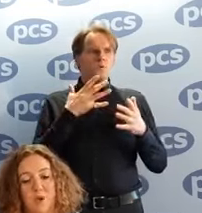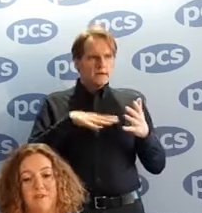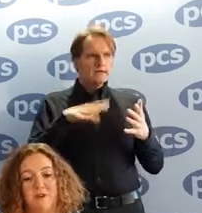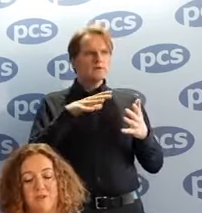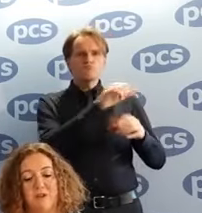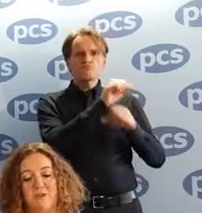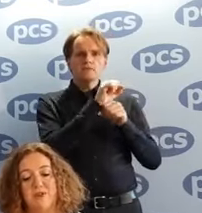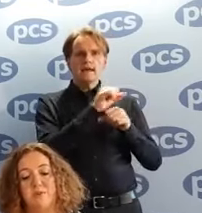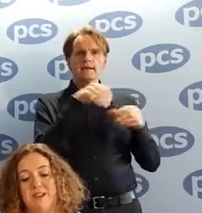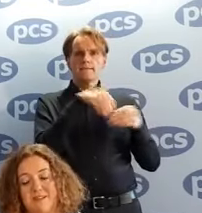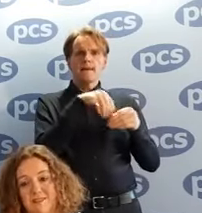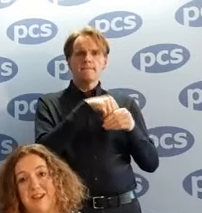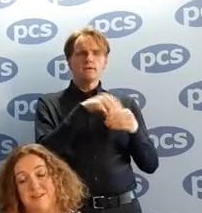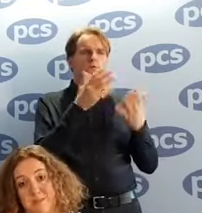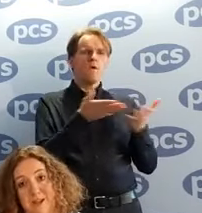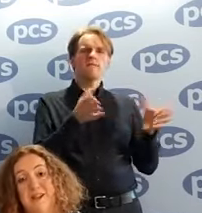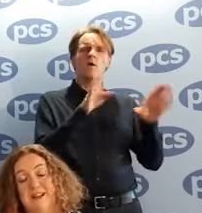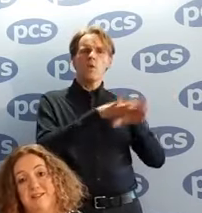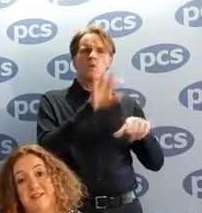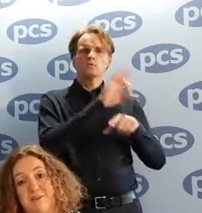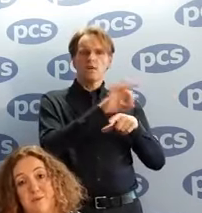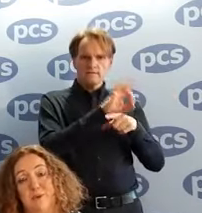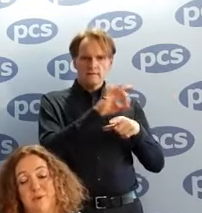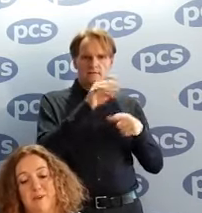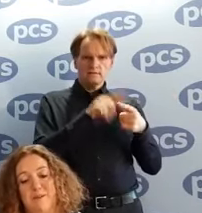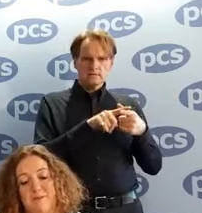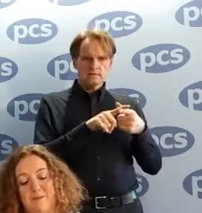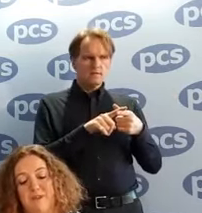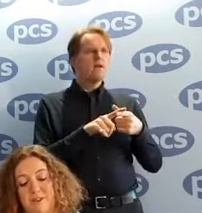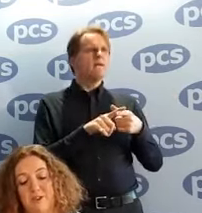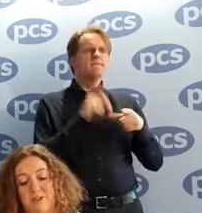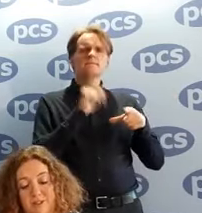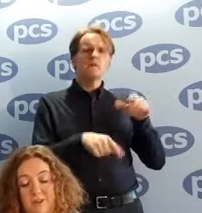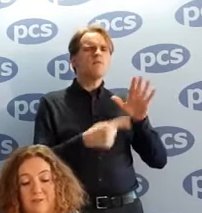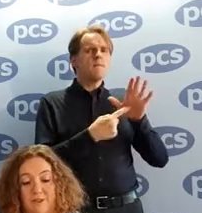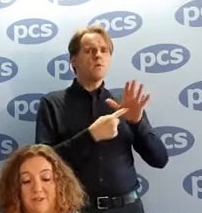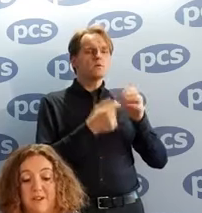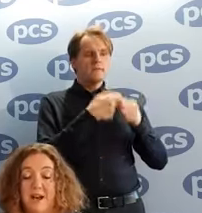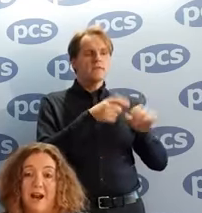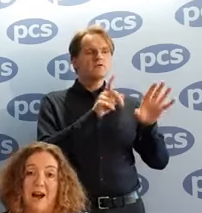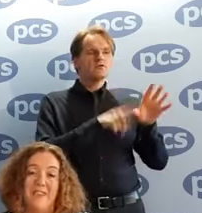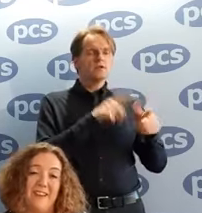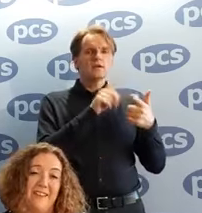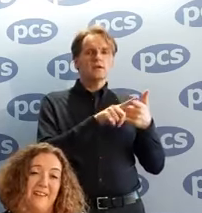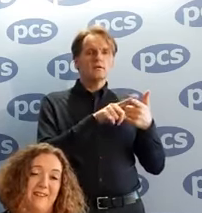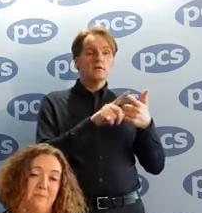all of those closures so we need to have that debate it's a dead important debate for this year's conference and then I think